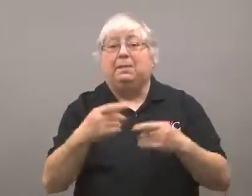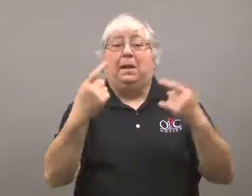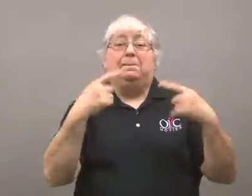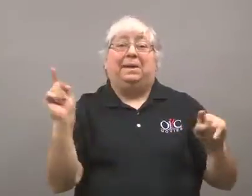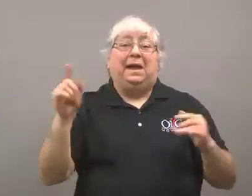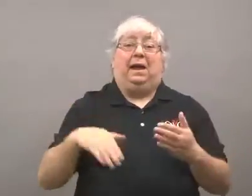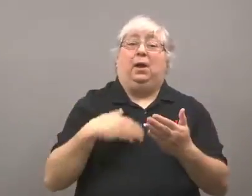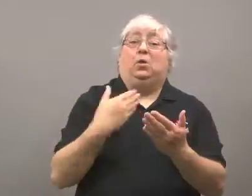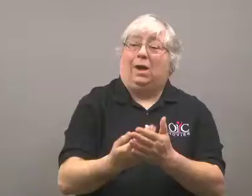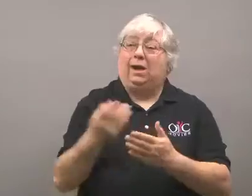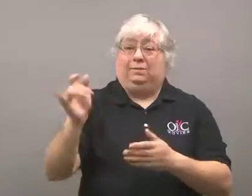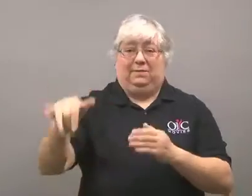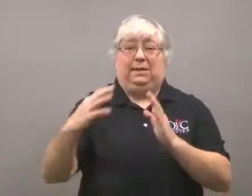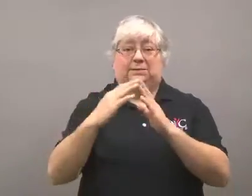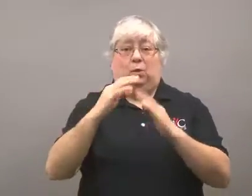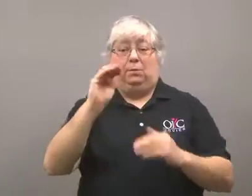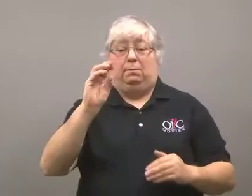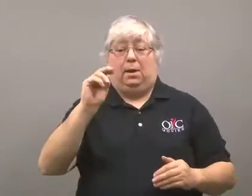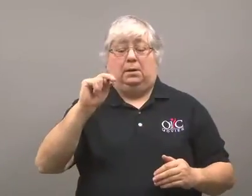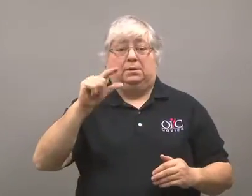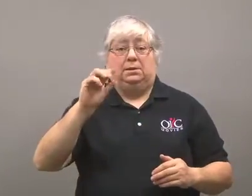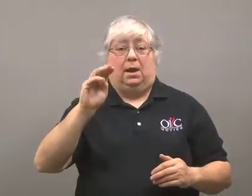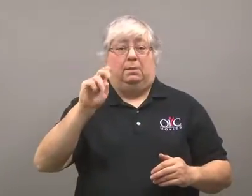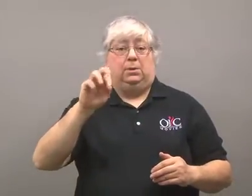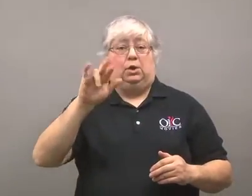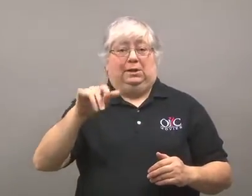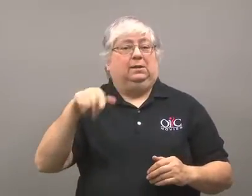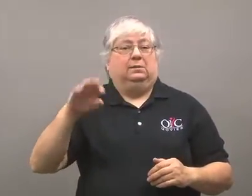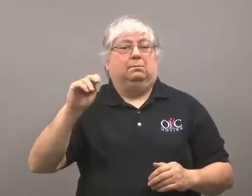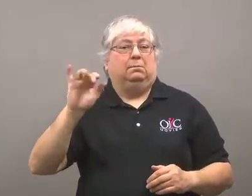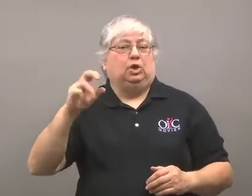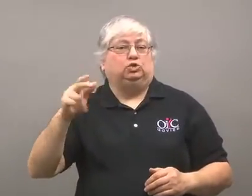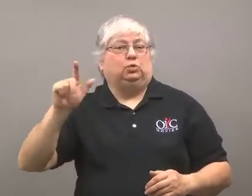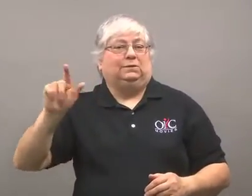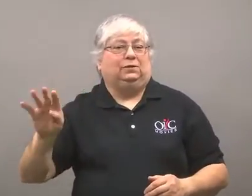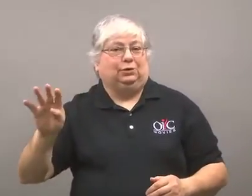They finally arrived in Montgomery on March 24.